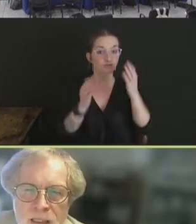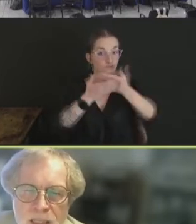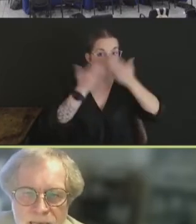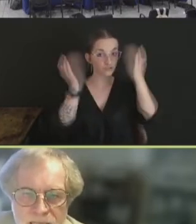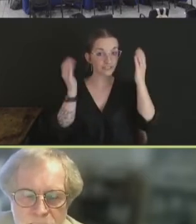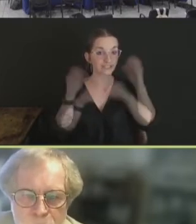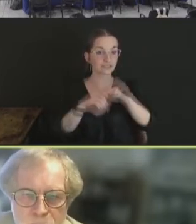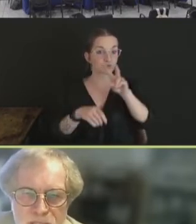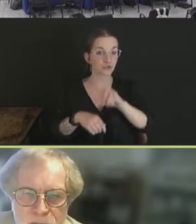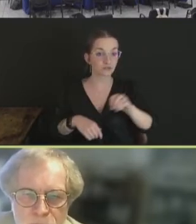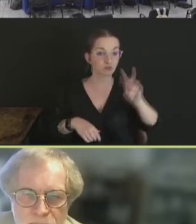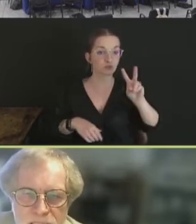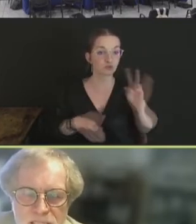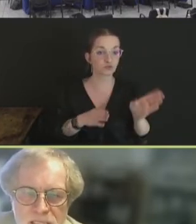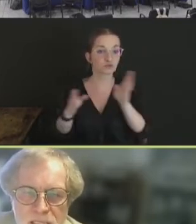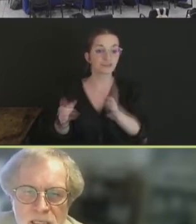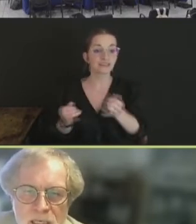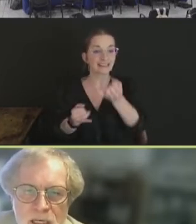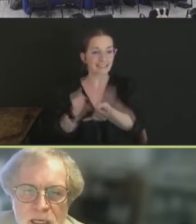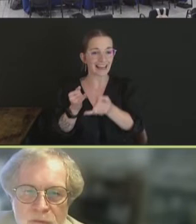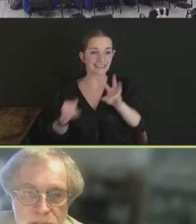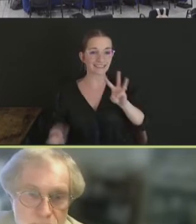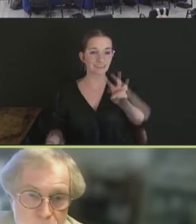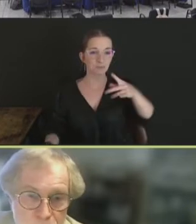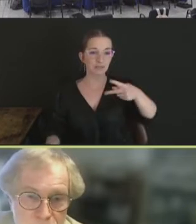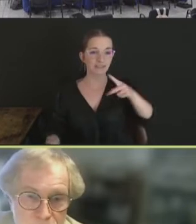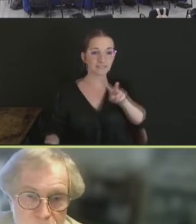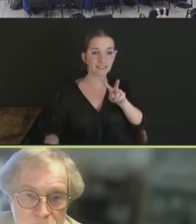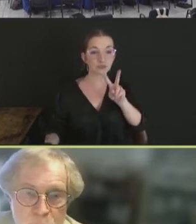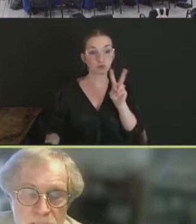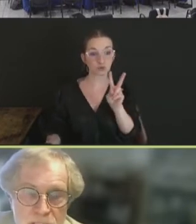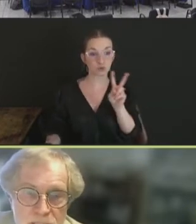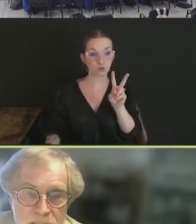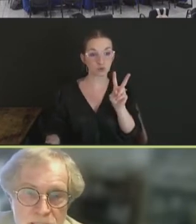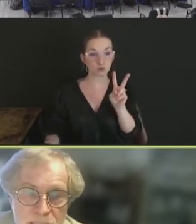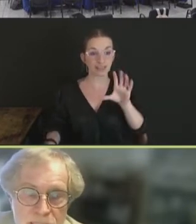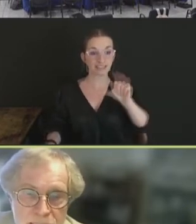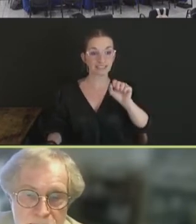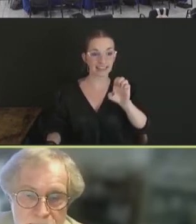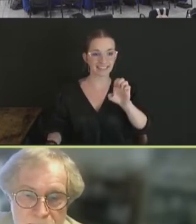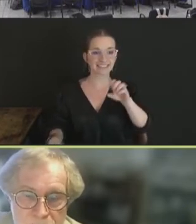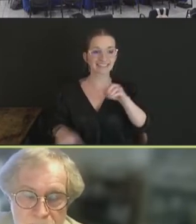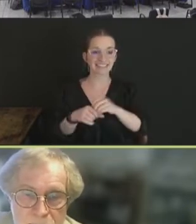The last WPV2 case for type two indigenous was in 1999.